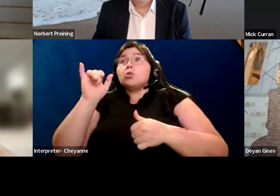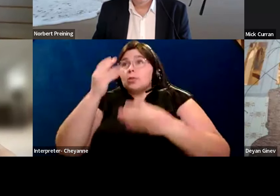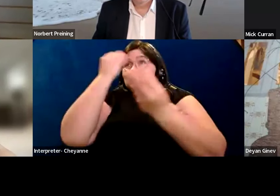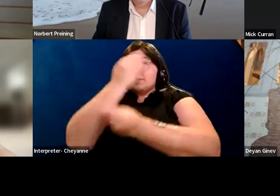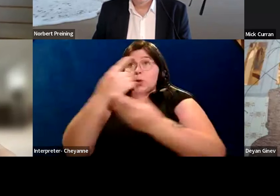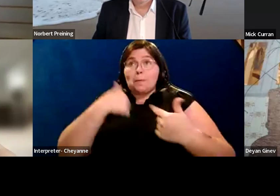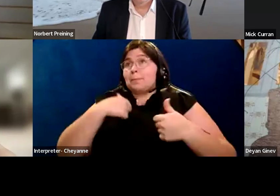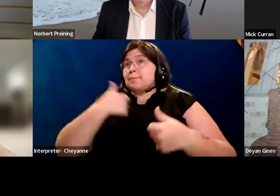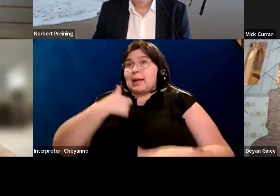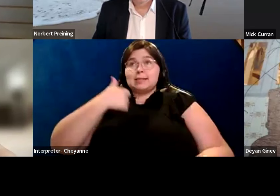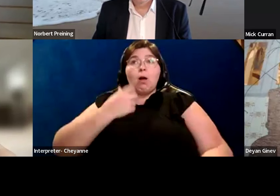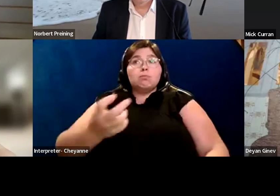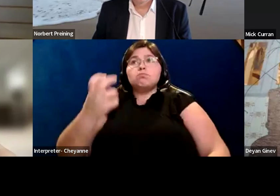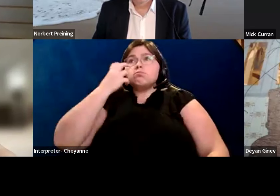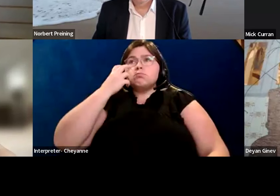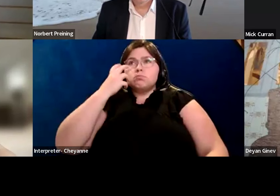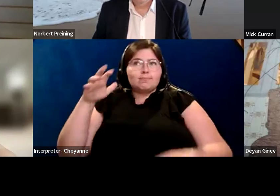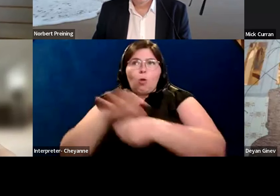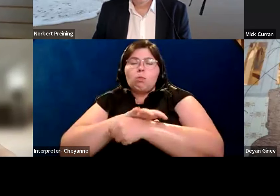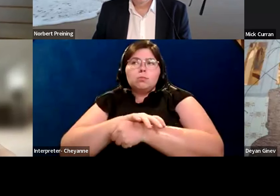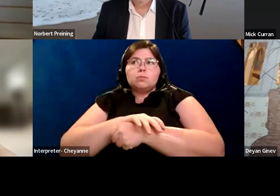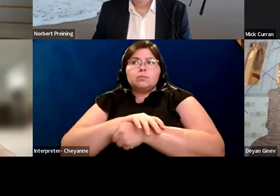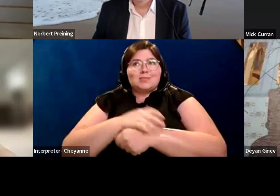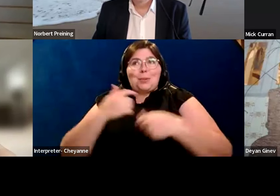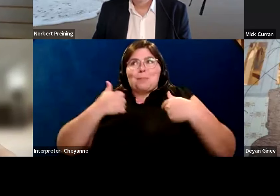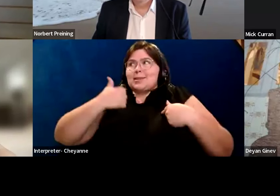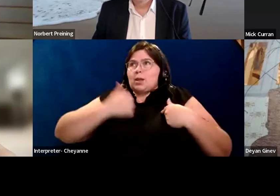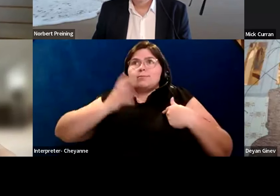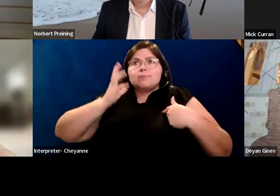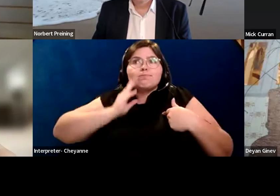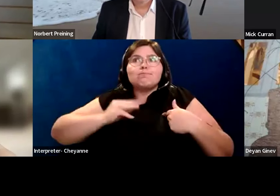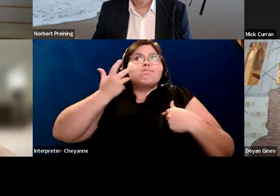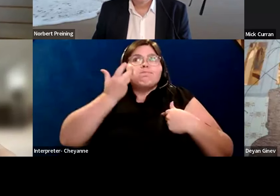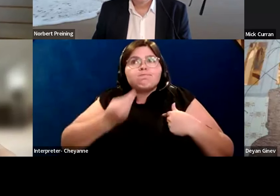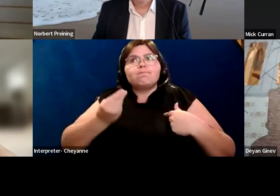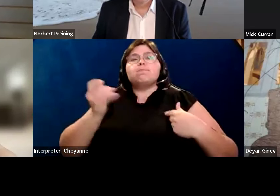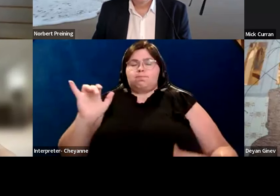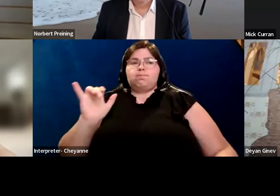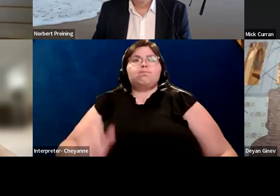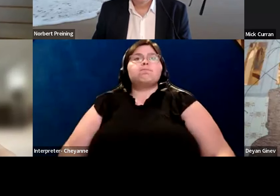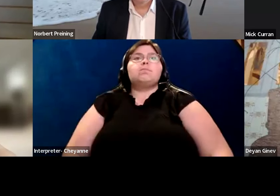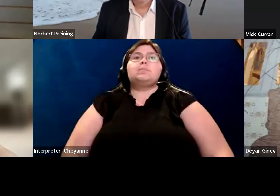So I have obviously lived experience in this area as well.